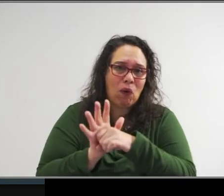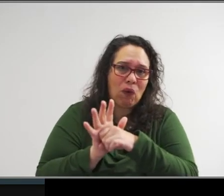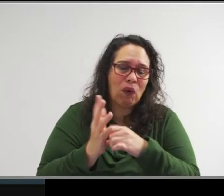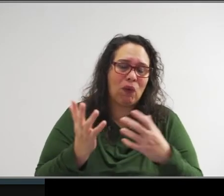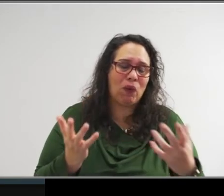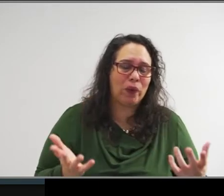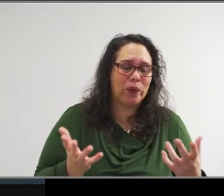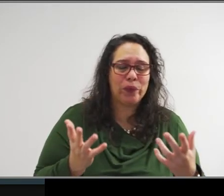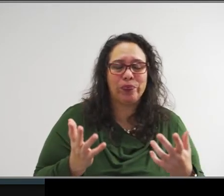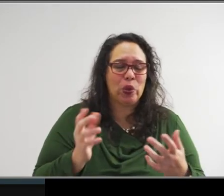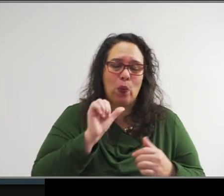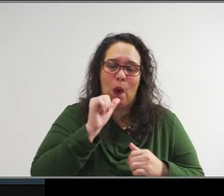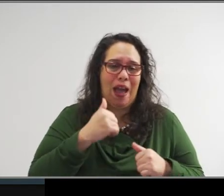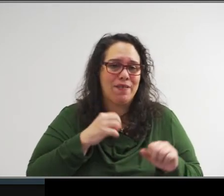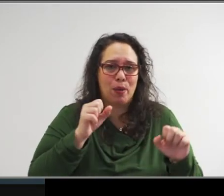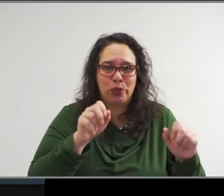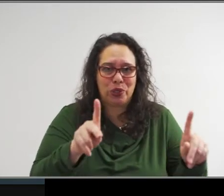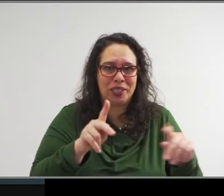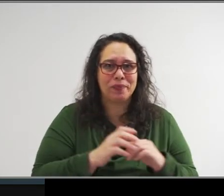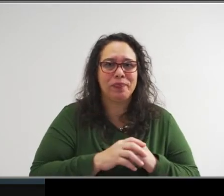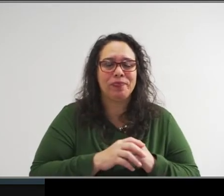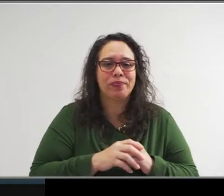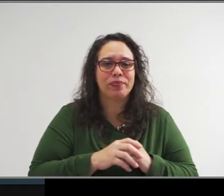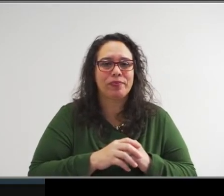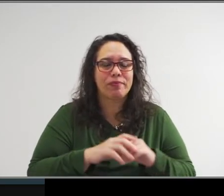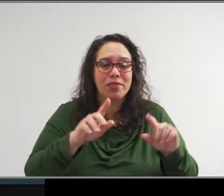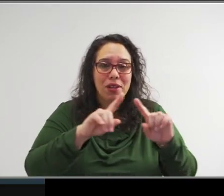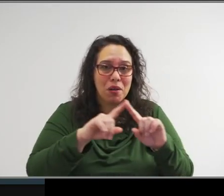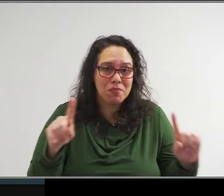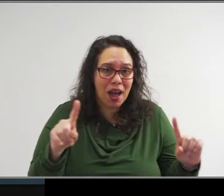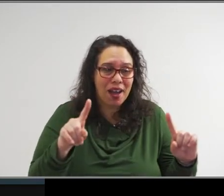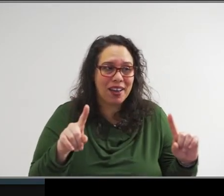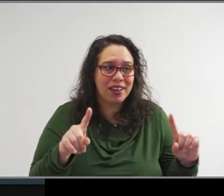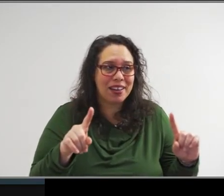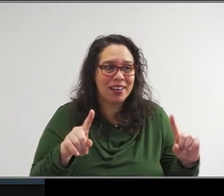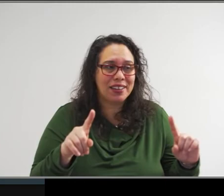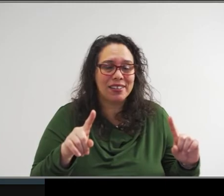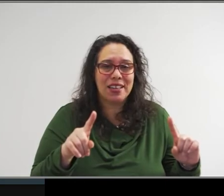we won't get the opportunity to do so but I've been quite impressed